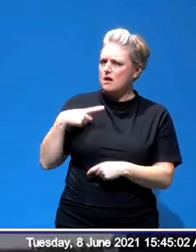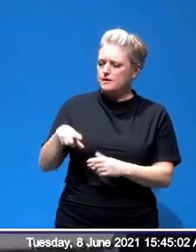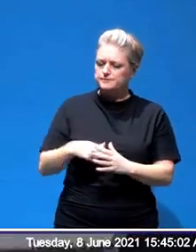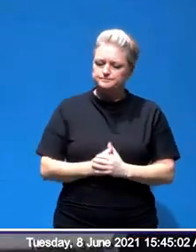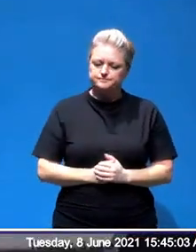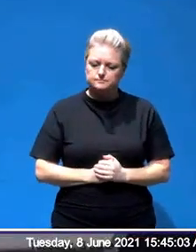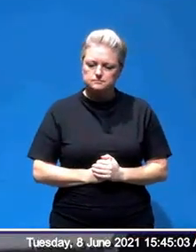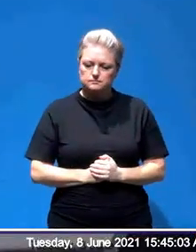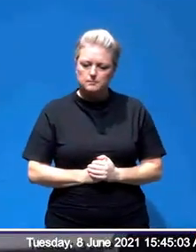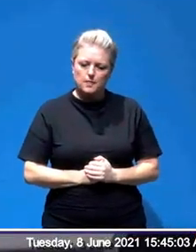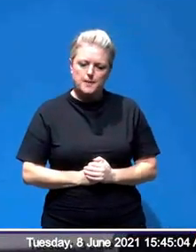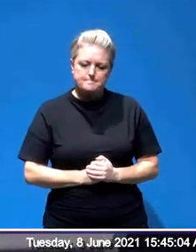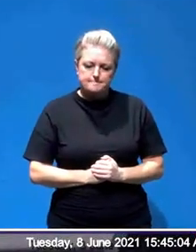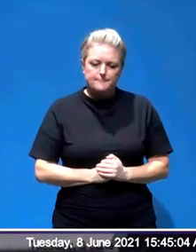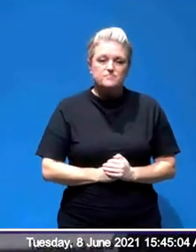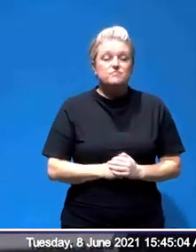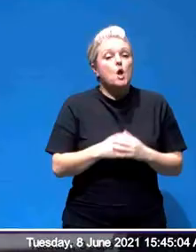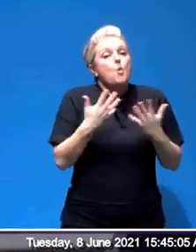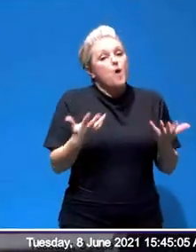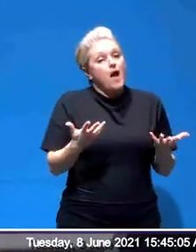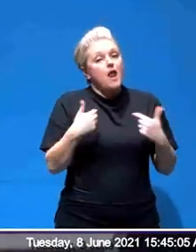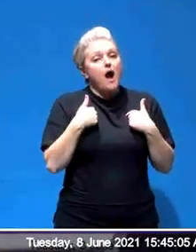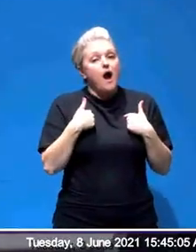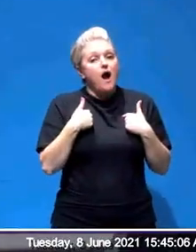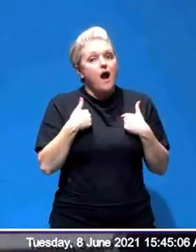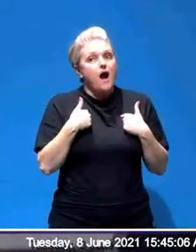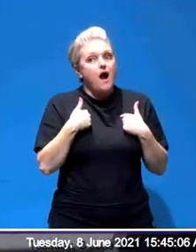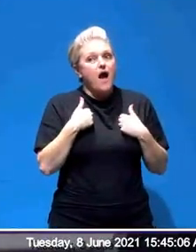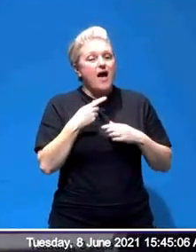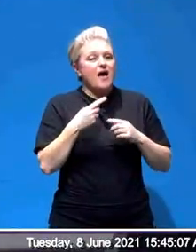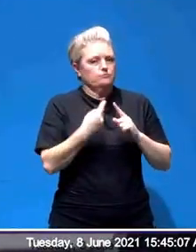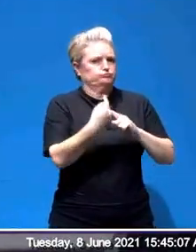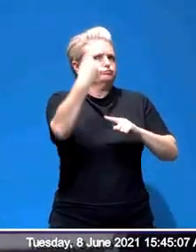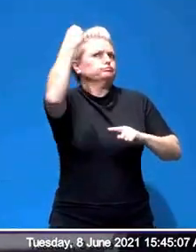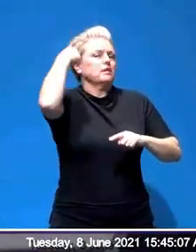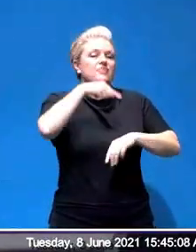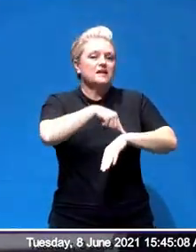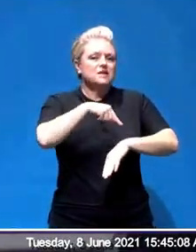As I said, I actually wasn't the Director of the entire accommodation